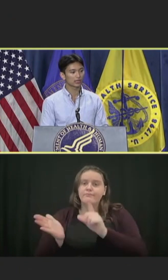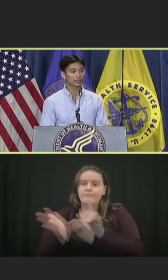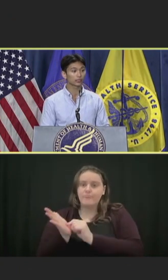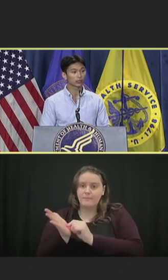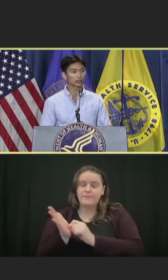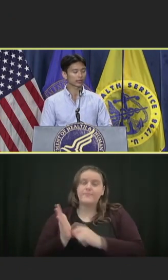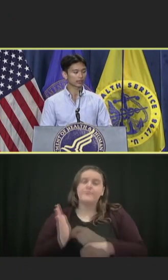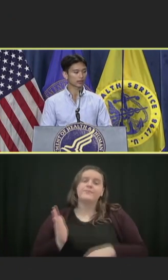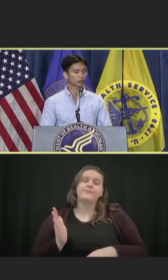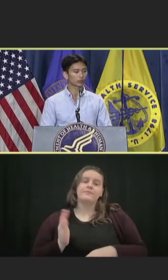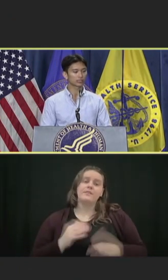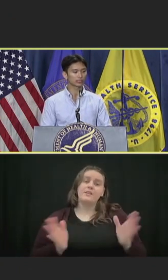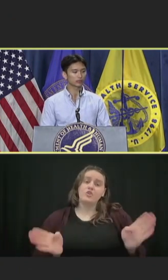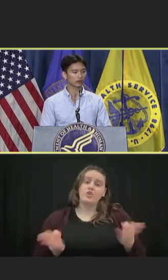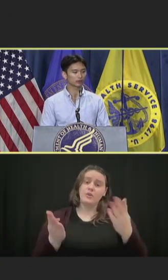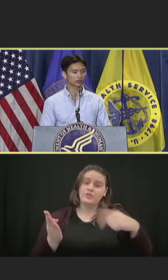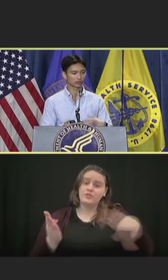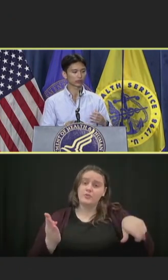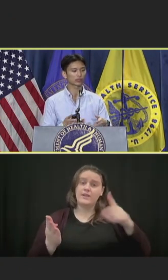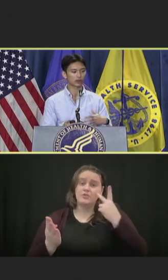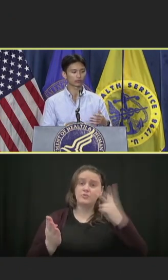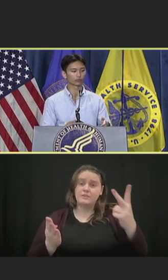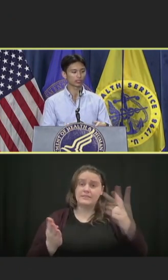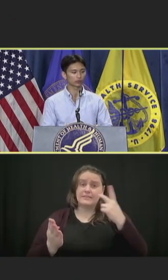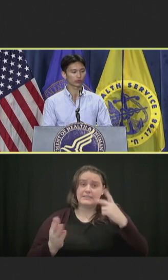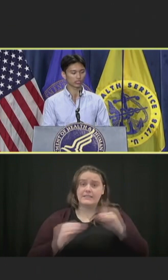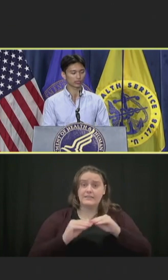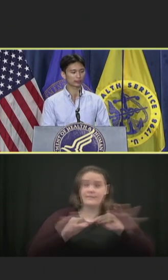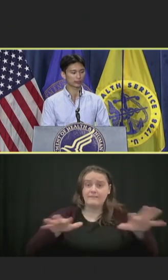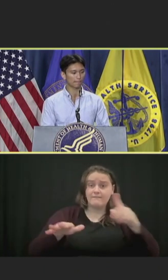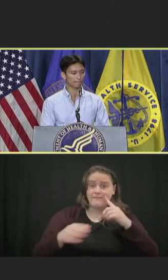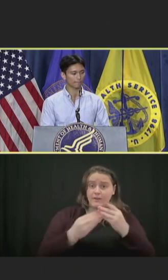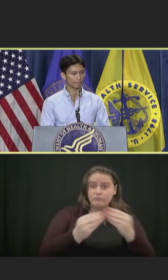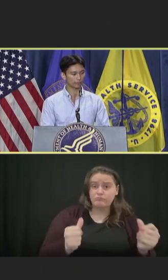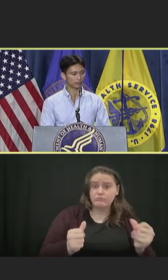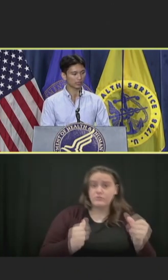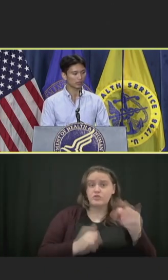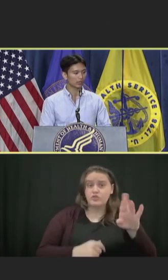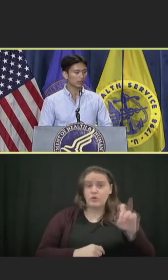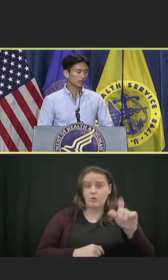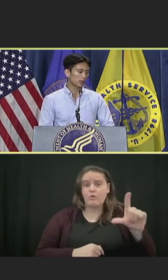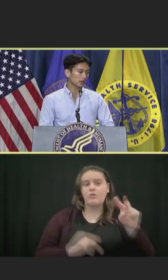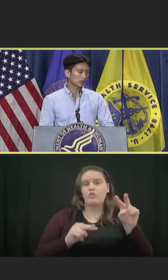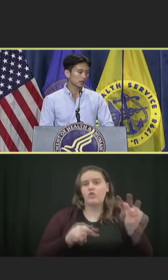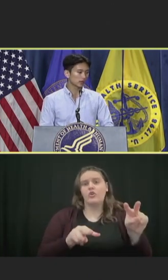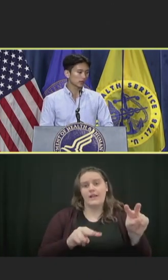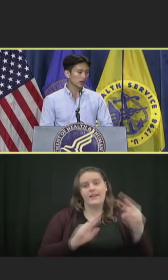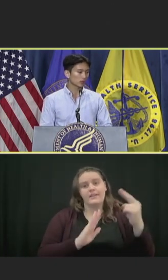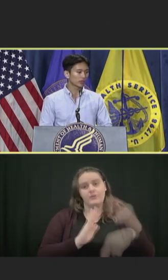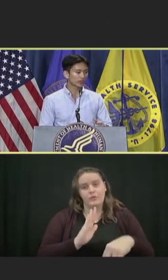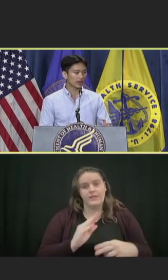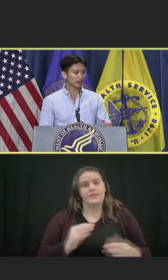a look and really see about -- there's a lot of really good richness. With that,